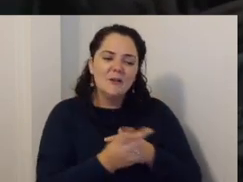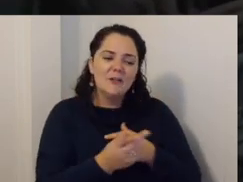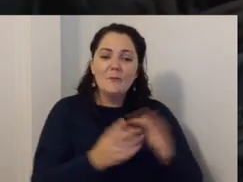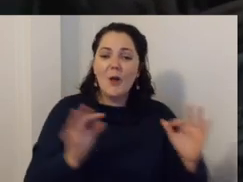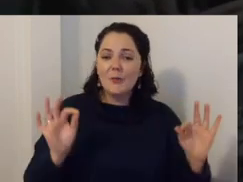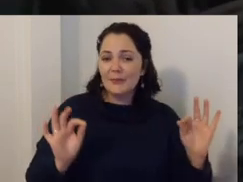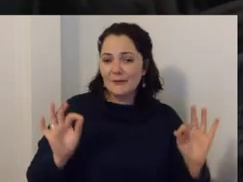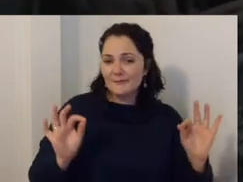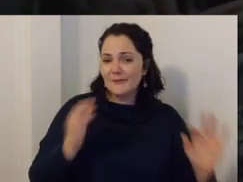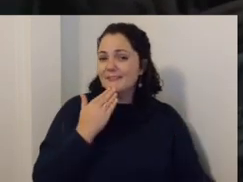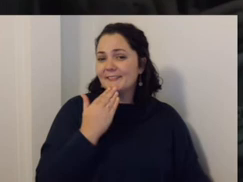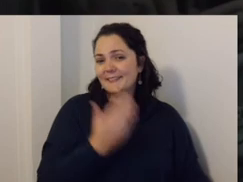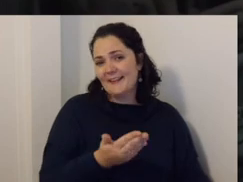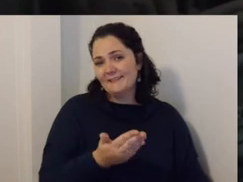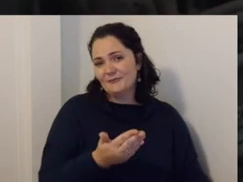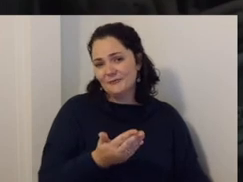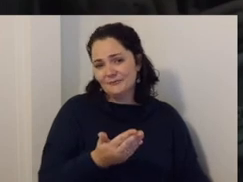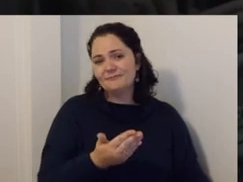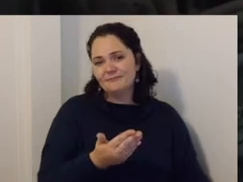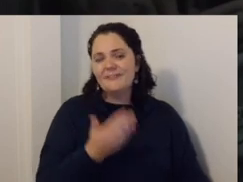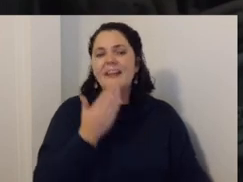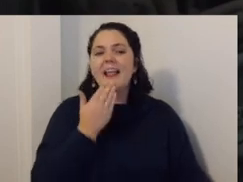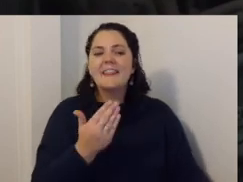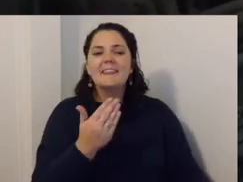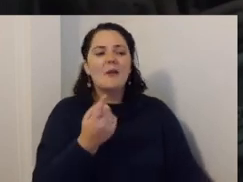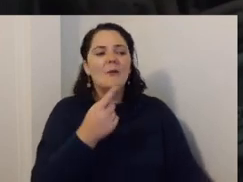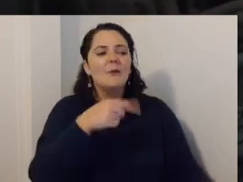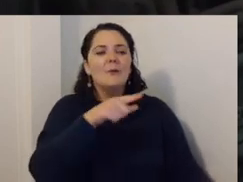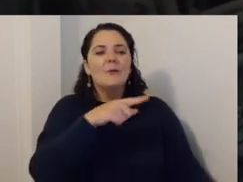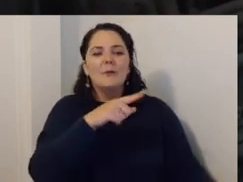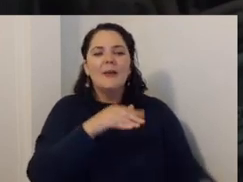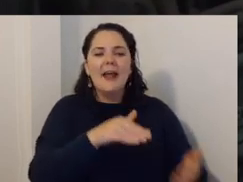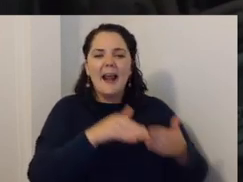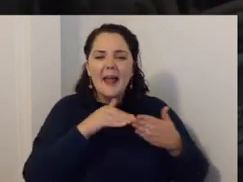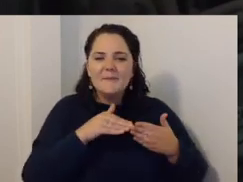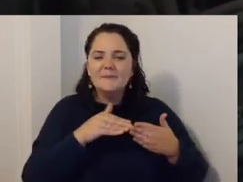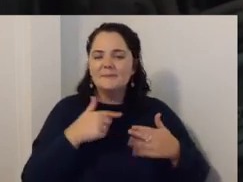volunteering and and being here and to Thea for helping produce this whole thing, she's off camera